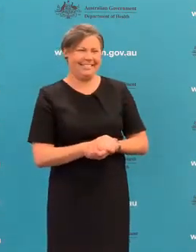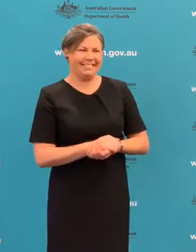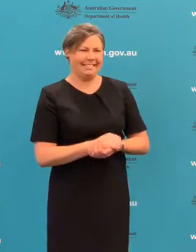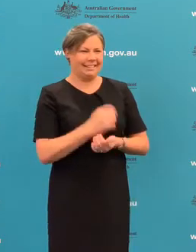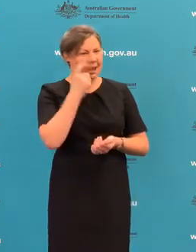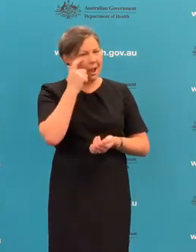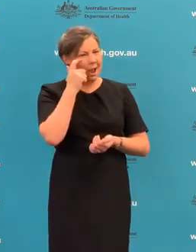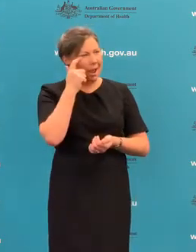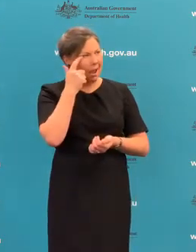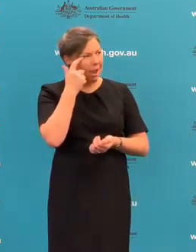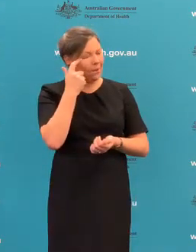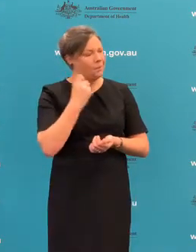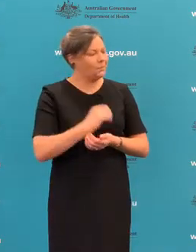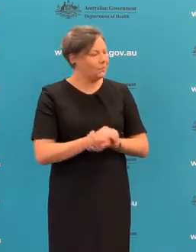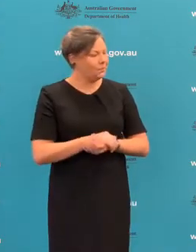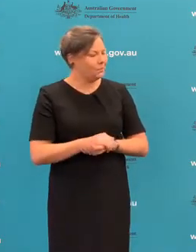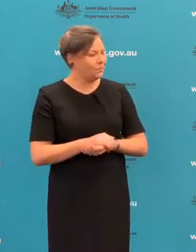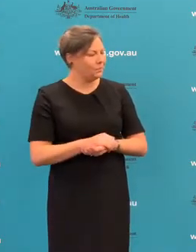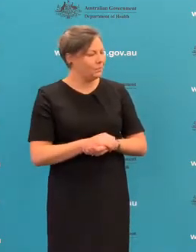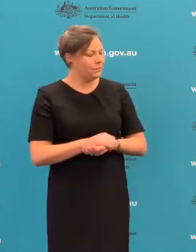Reporter: First, just following on from what Dana was asking about staffing